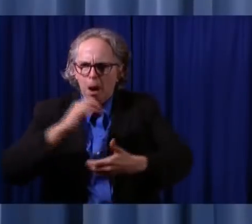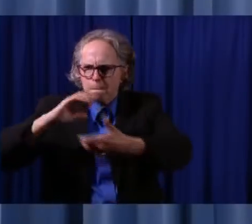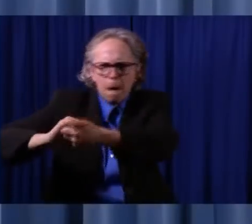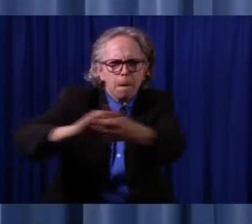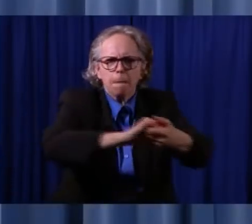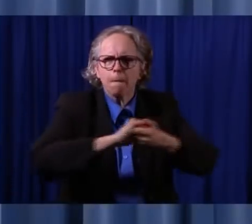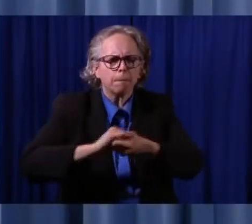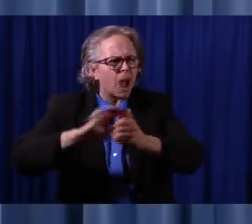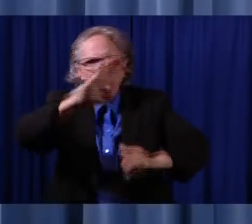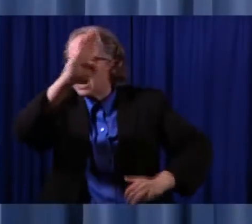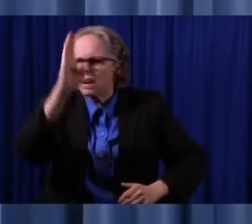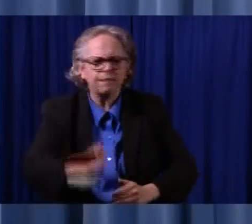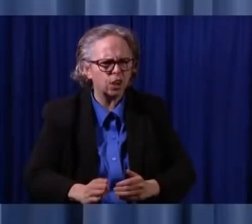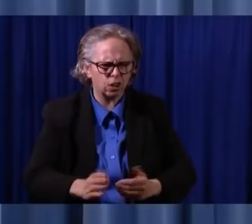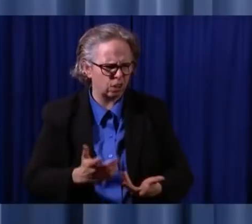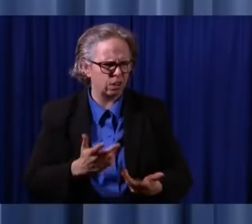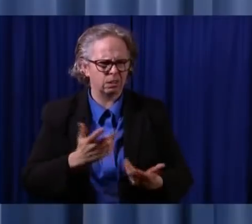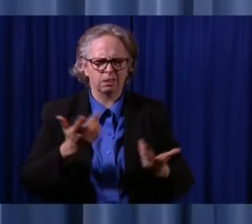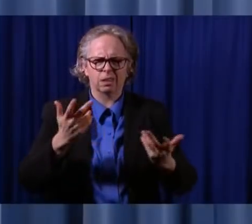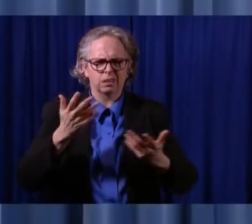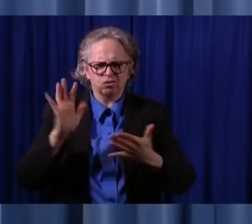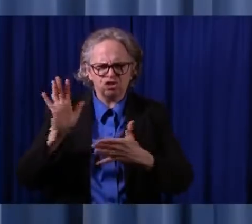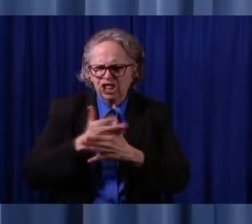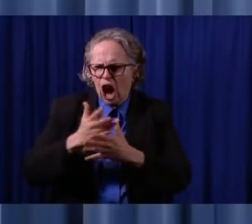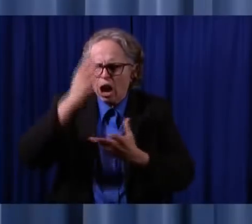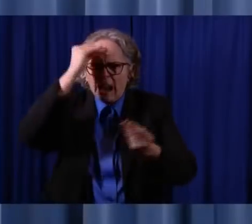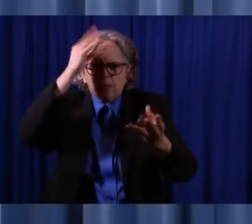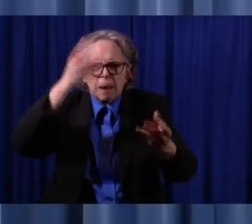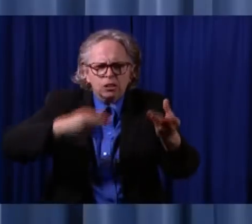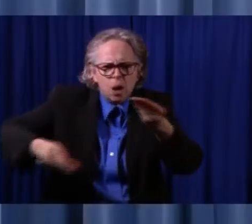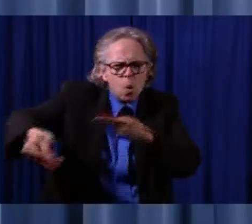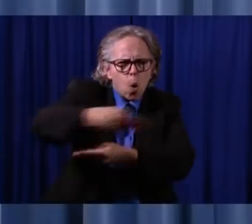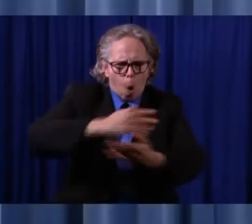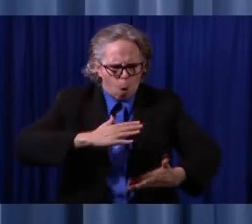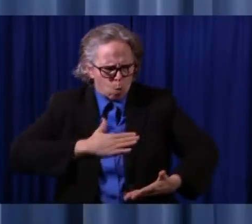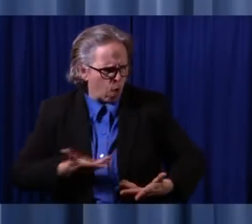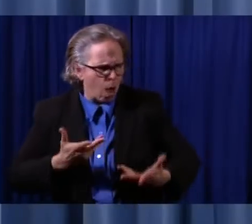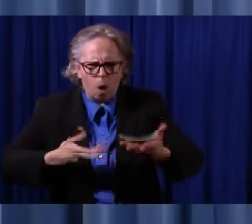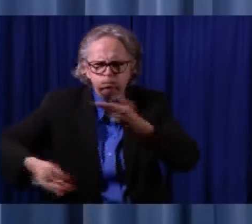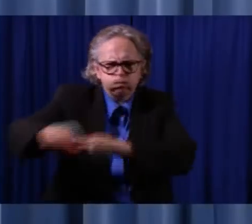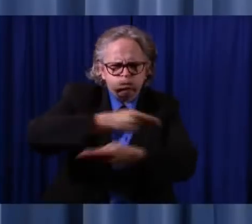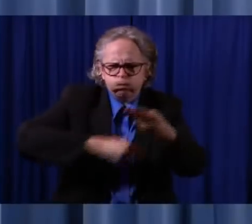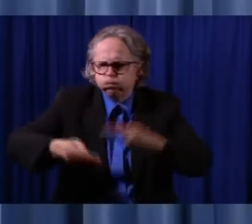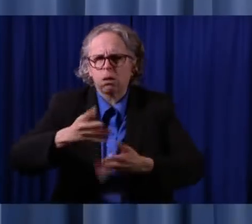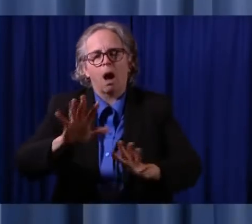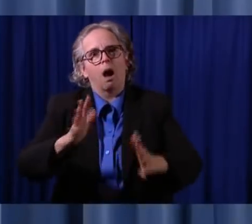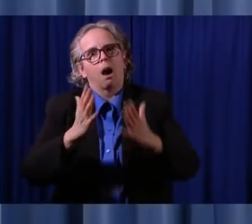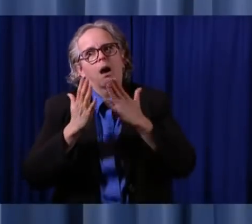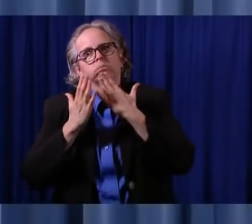IS A SIMPLY DID NOT EXIST TWO MONTHS AGO. WE ARE BUILDING A LOT OF THIS COORDINATION AS WE GO.